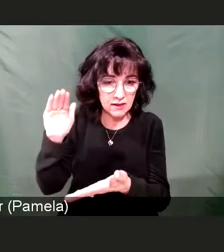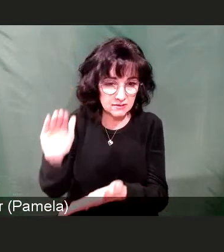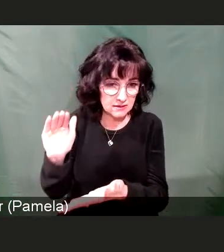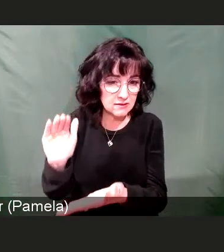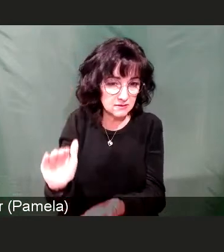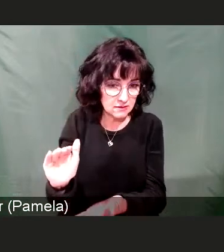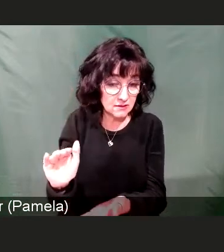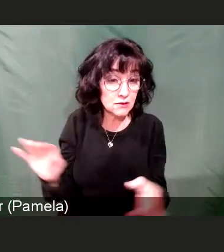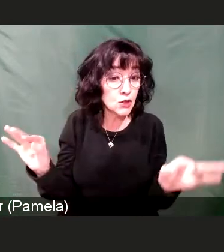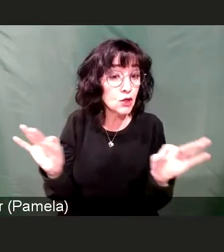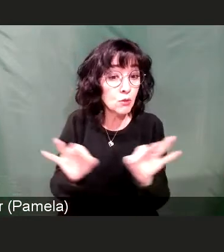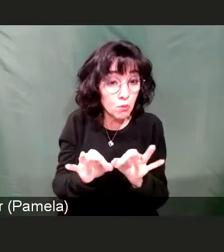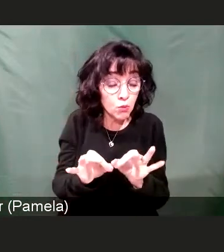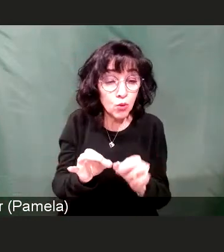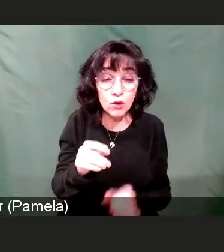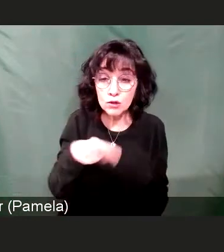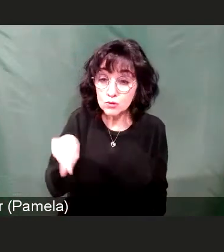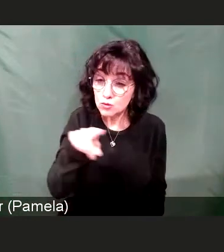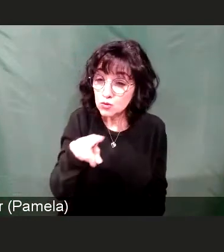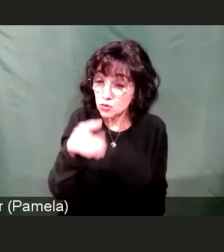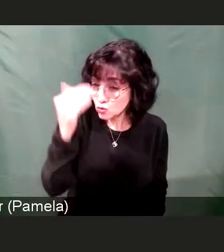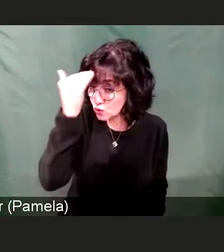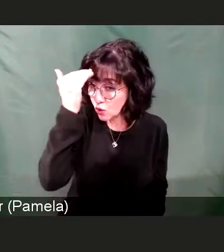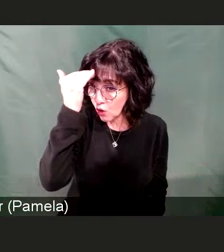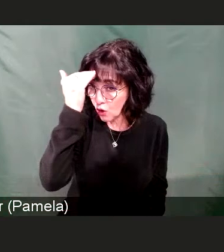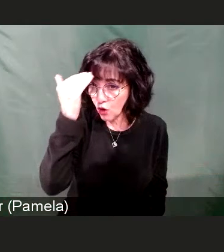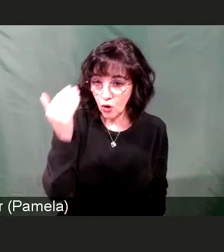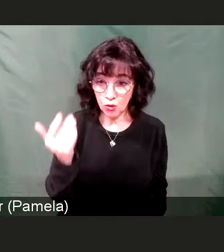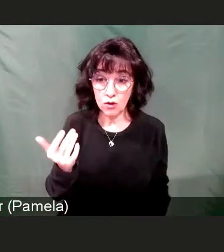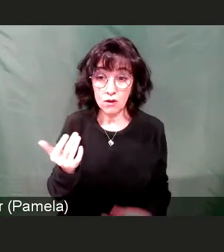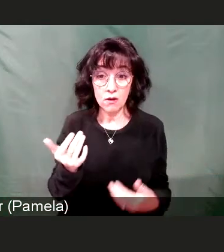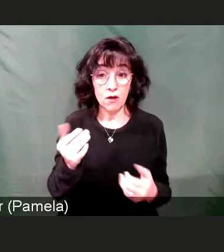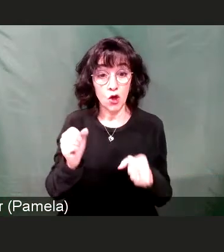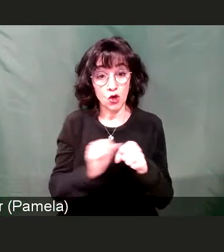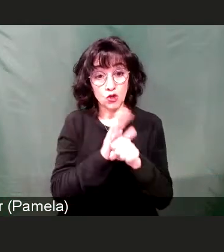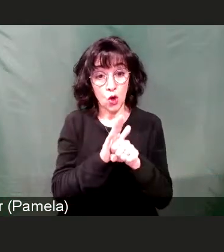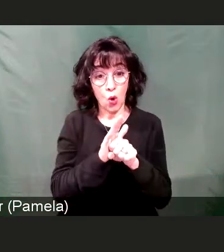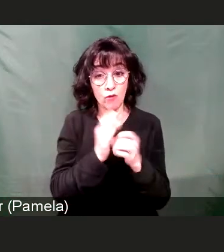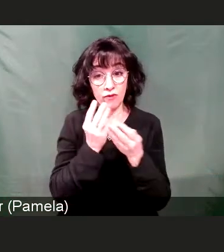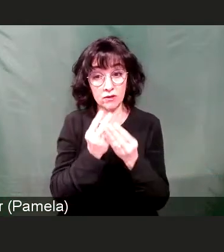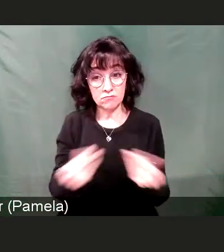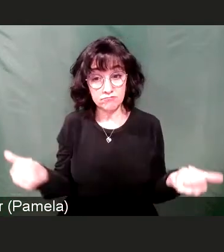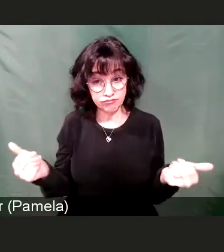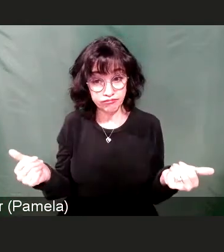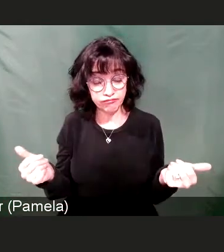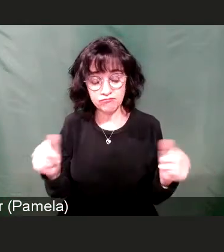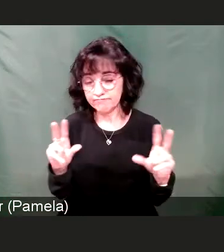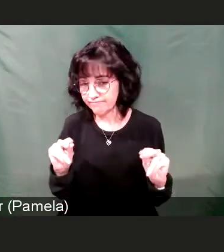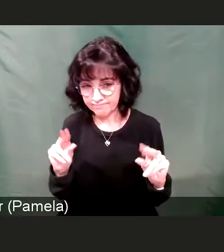that they have not gone away. So we still have over 180 of our neighbors, families,